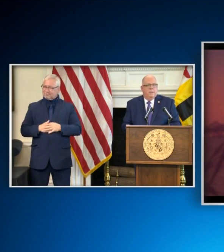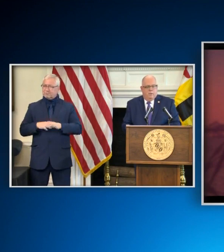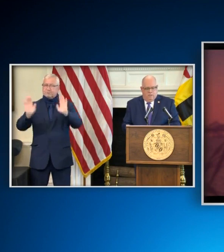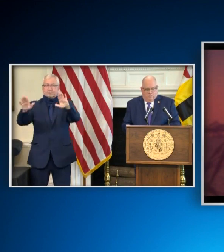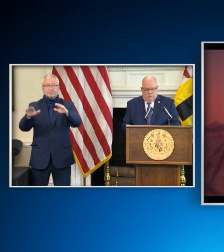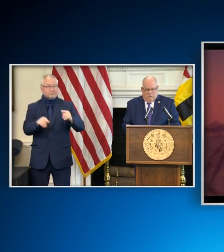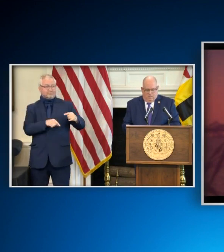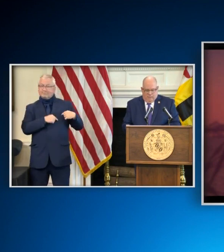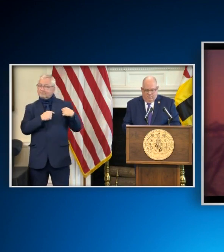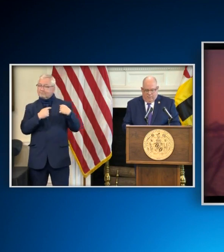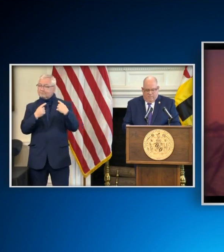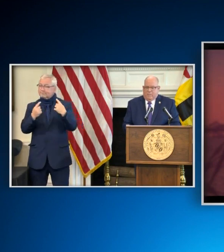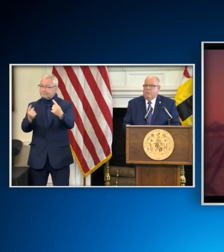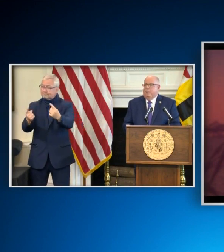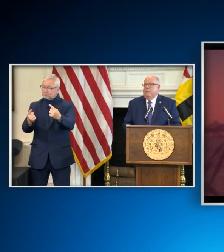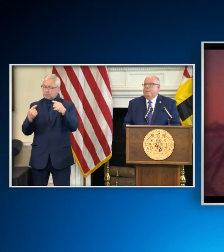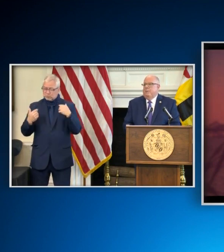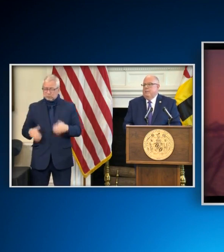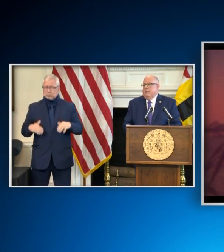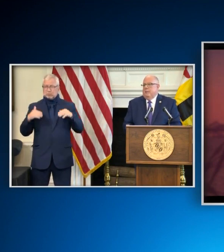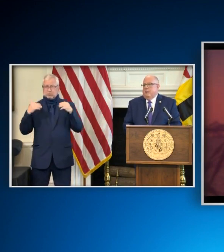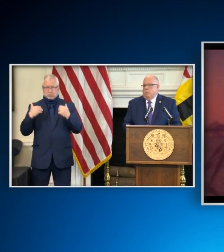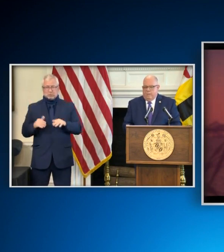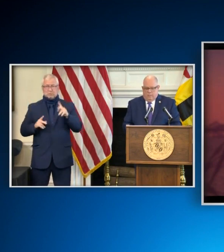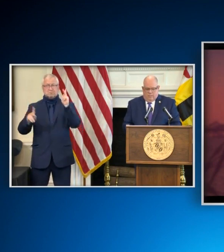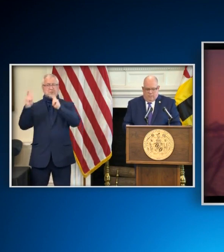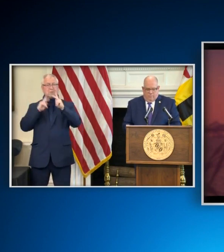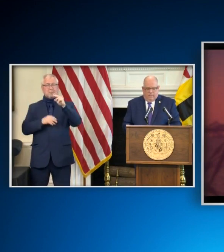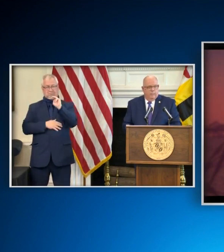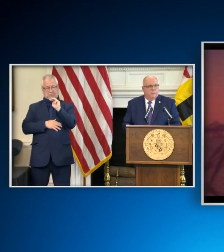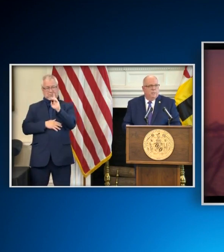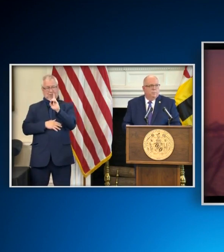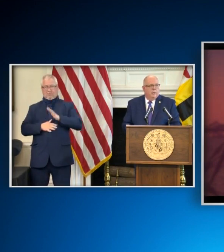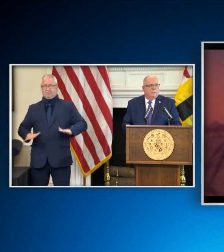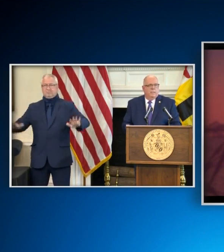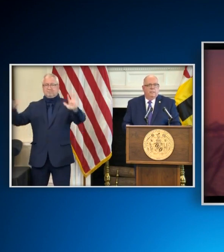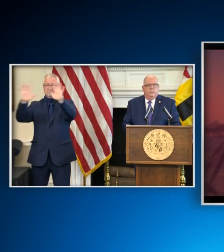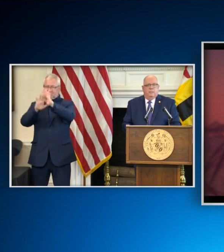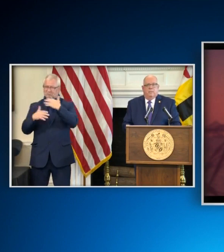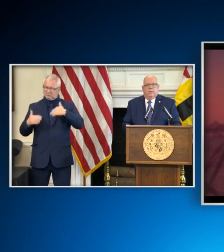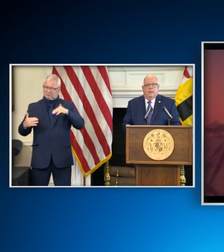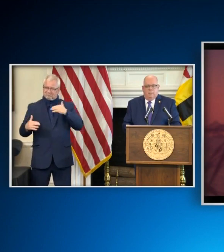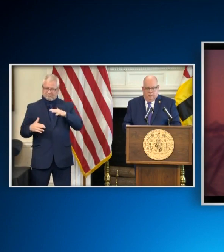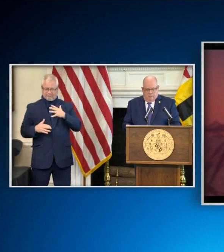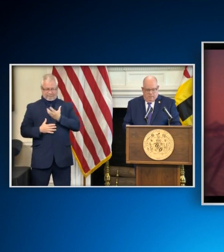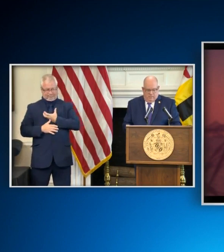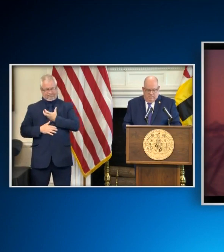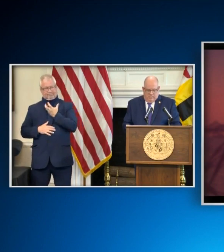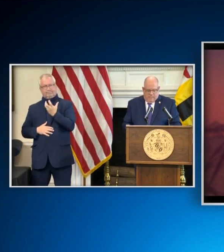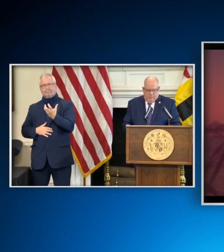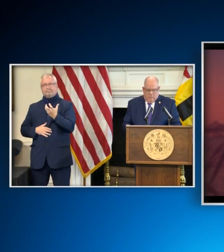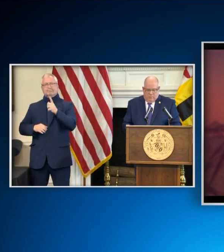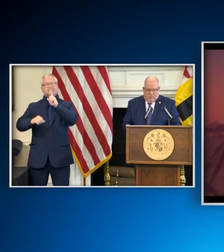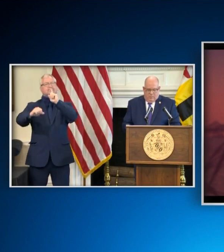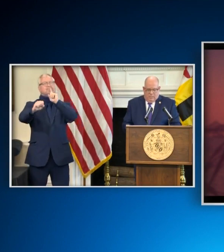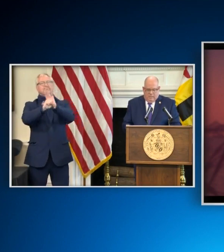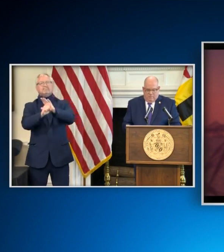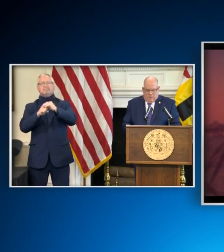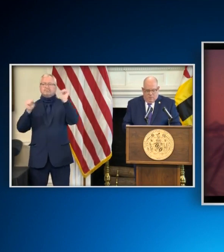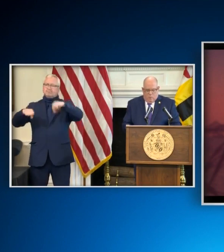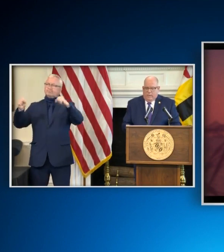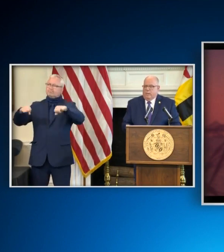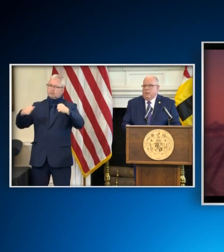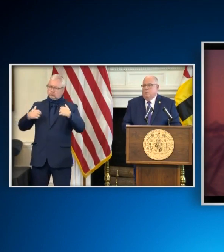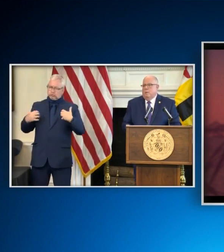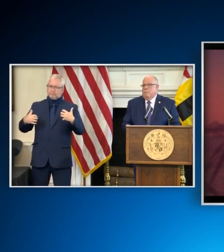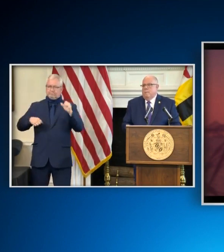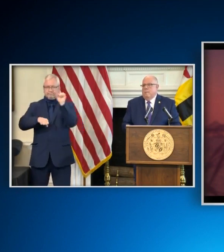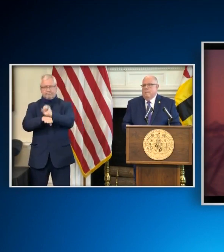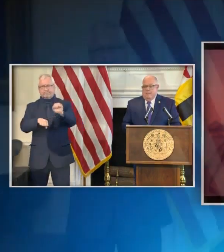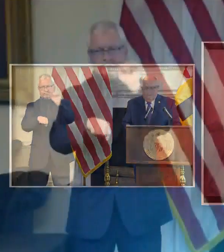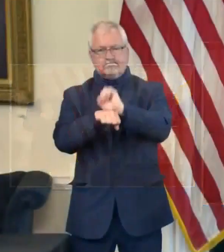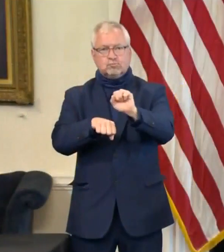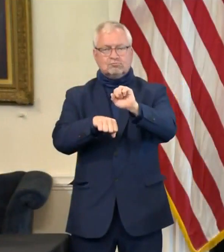TIME AND TIME AGAIN DURING THIS DIFFICULT TIME, MARYLANDERS HAVE STEPPED UP AND ARISEN TO MEET THIS UNPRECEDENTED CHALLENGE.